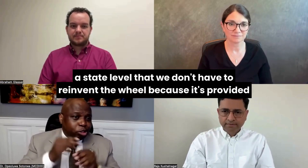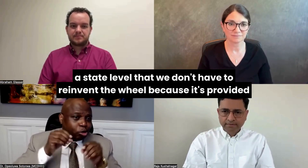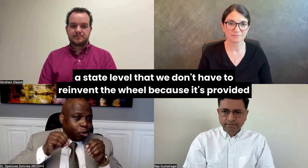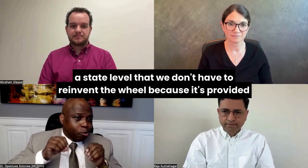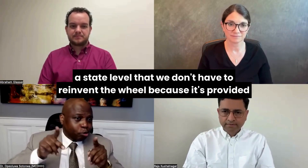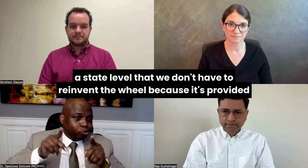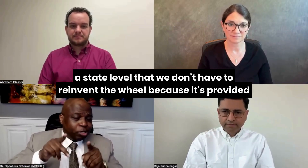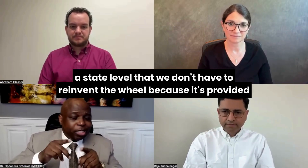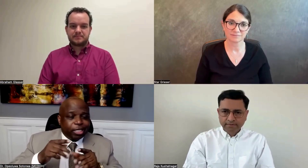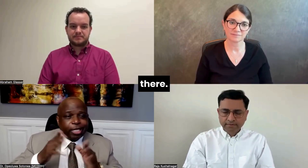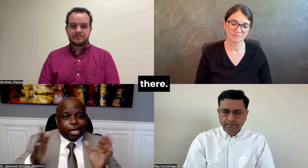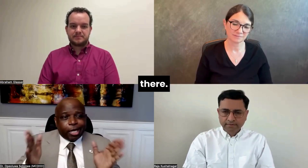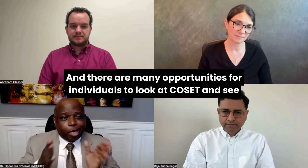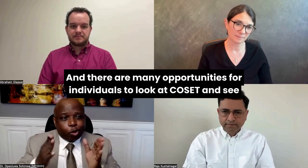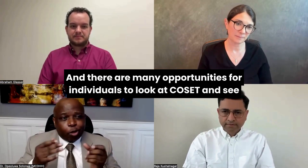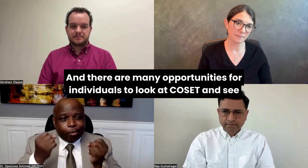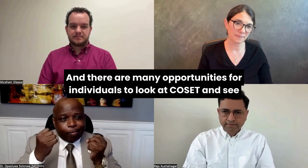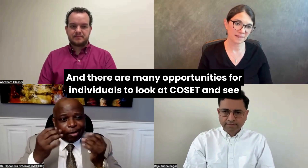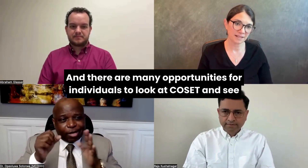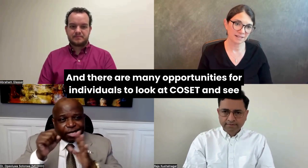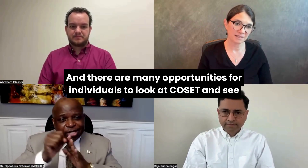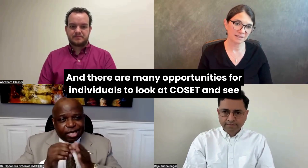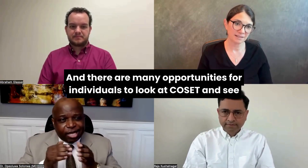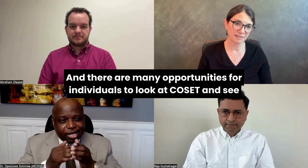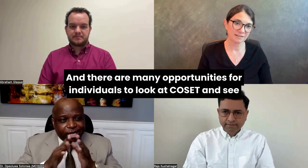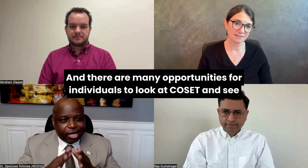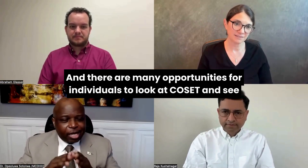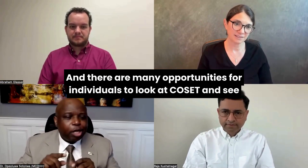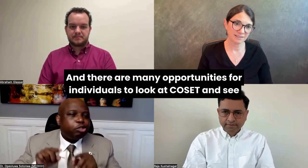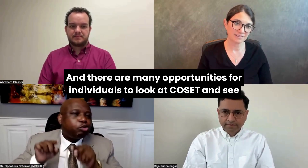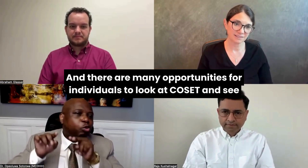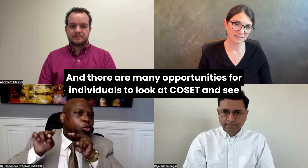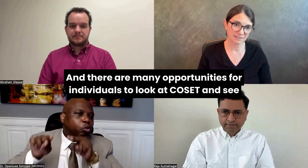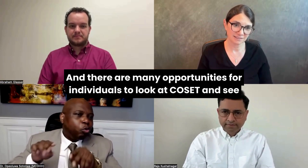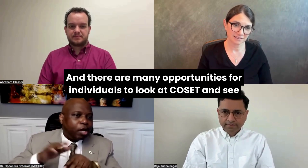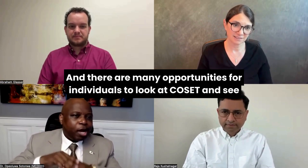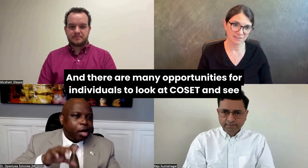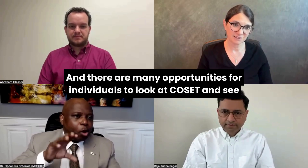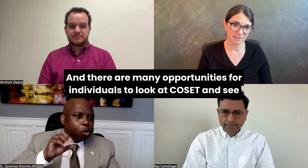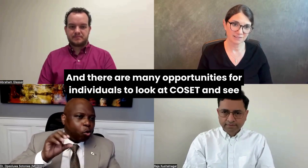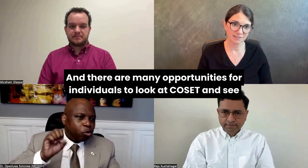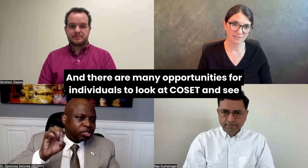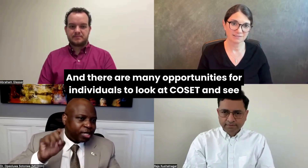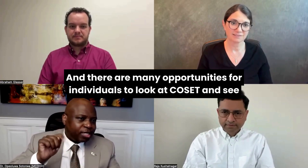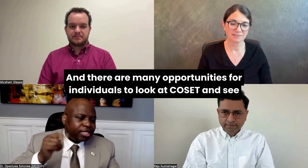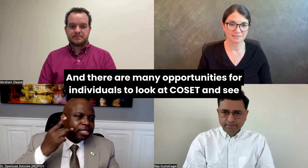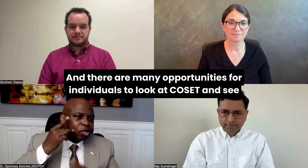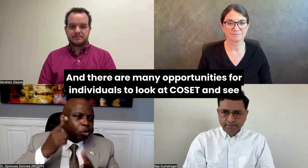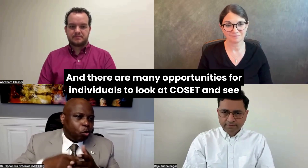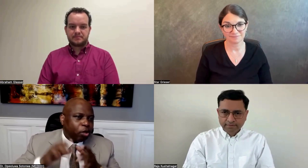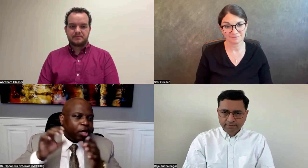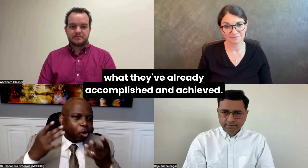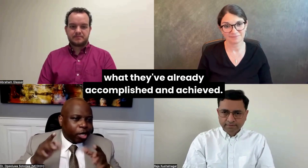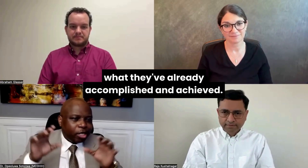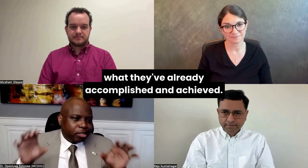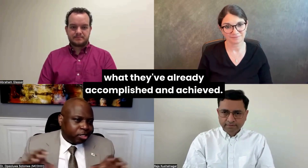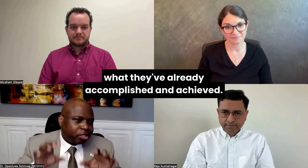And there are many opportunities for individuals to look at COSET and see what they've already accomplished and achieved.